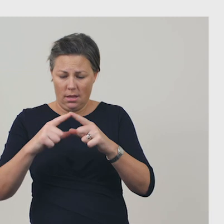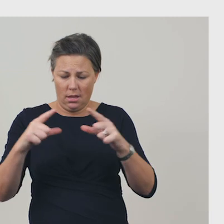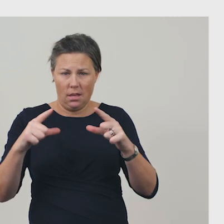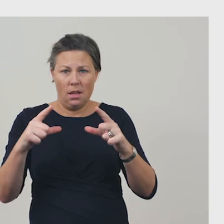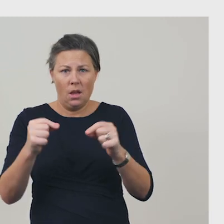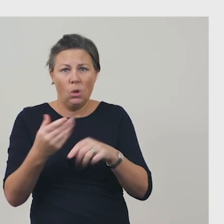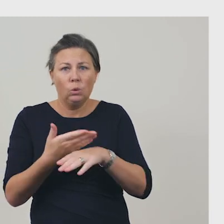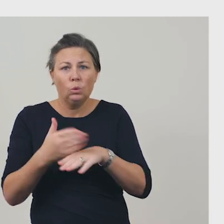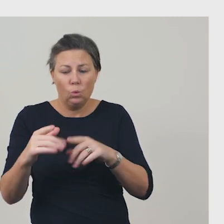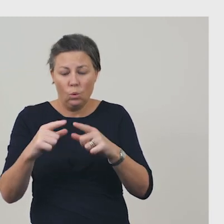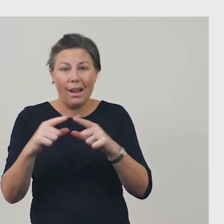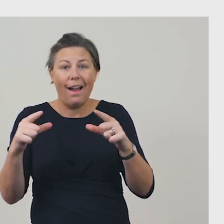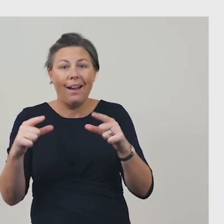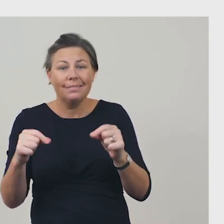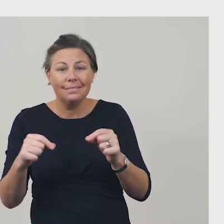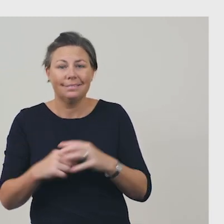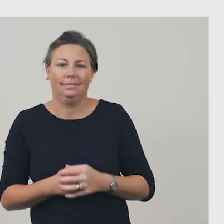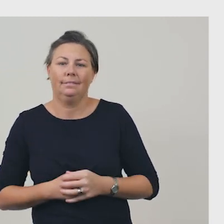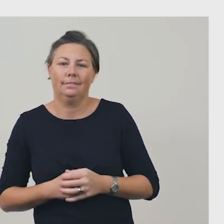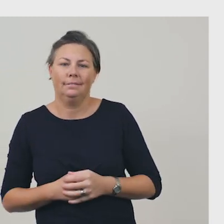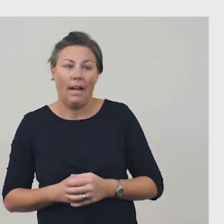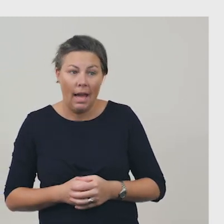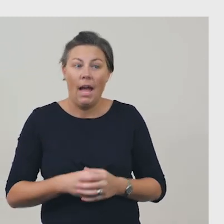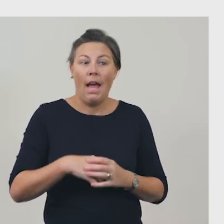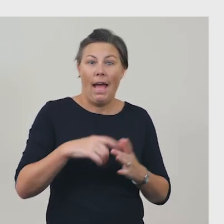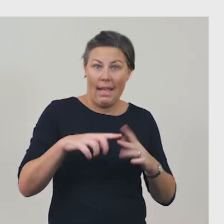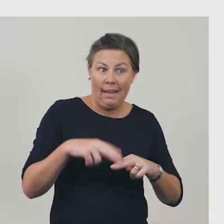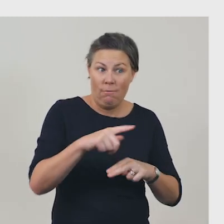And your friends might want to play Punbelievable too.